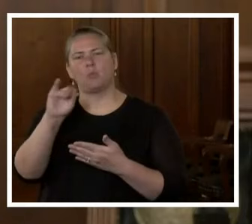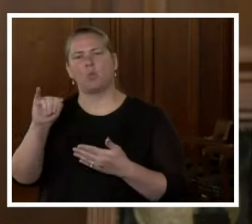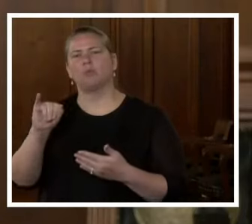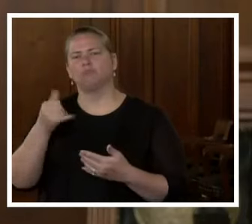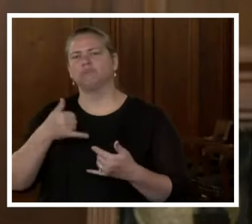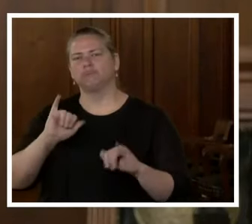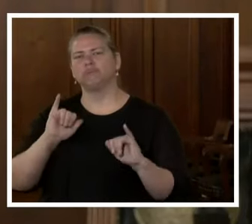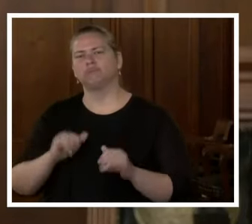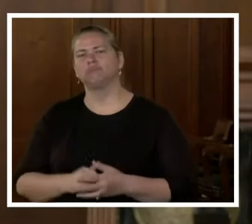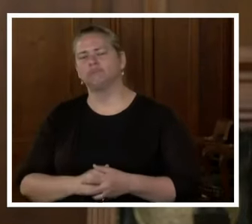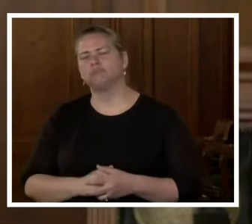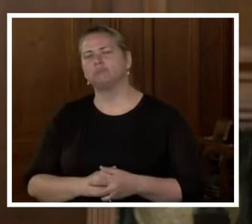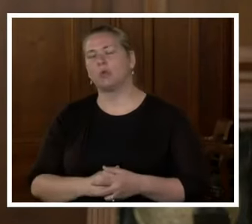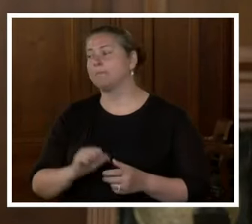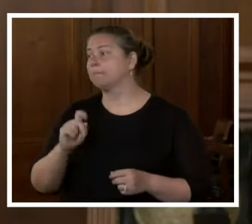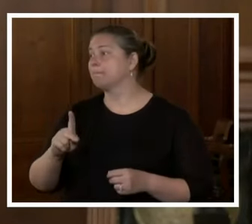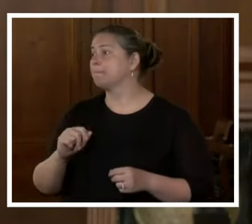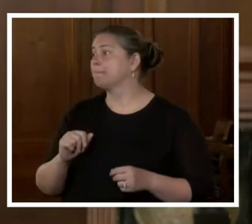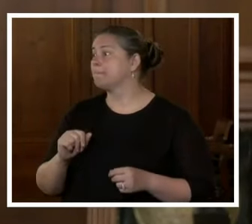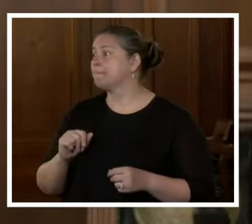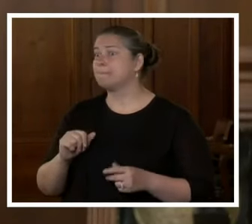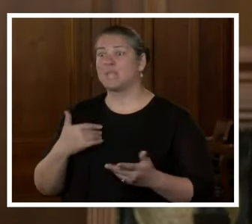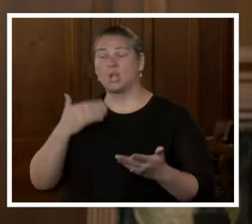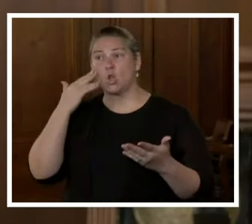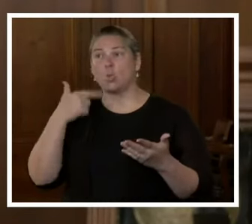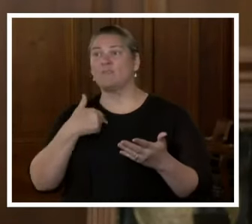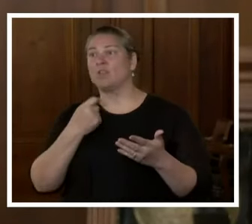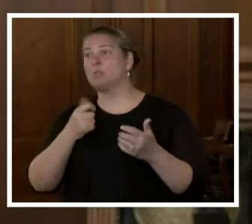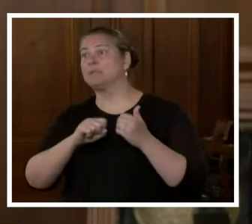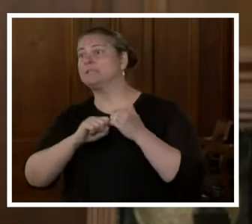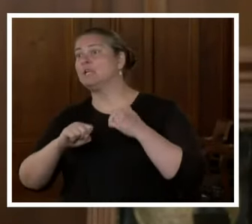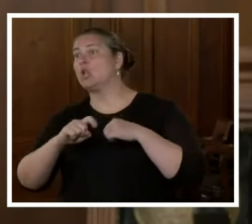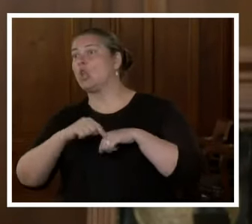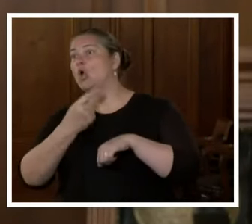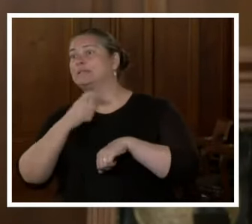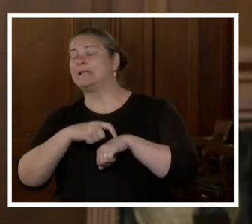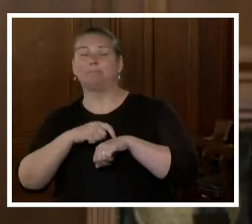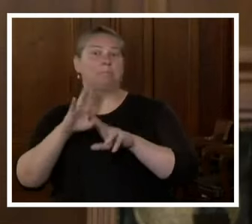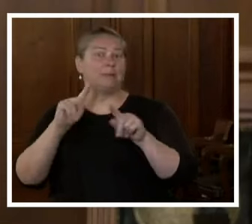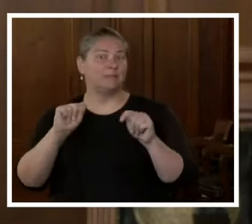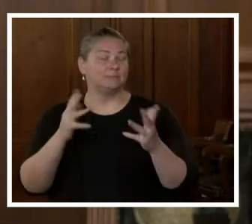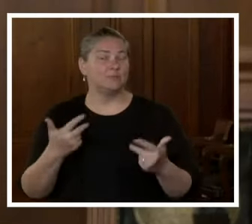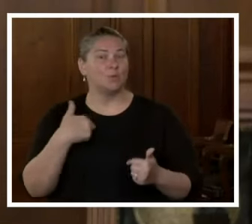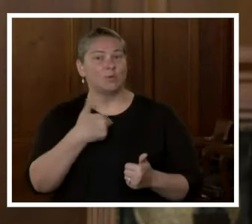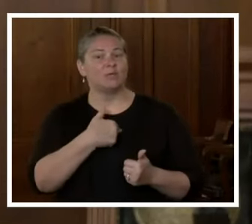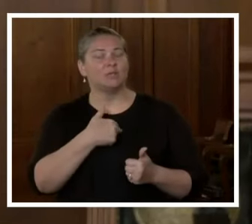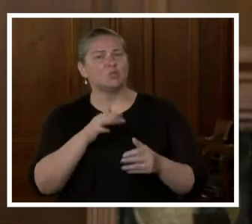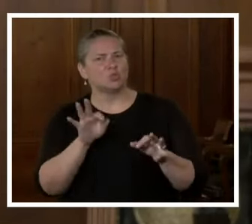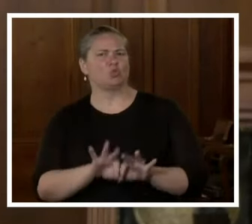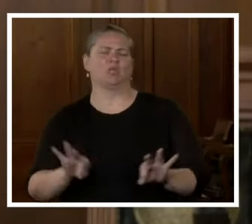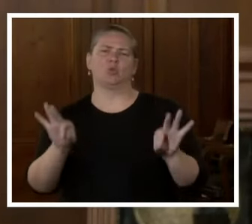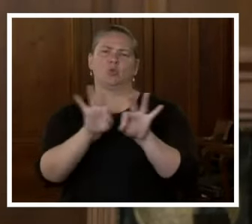CLAIM AND WHO WE ALL CLAIM THAT WE WANT TO BE. MY COMMITMENT IS TO DO THAT EACH